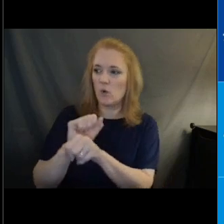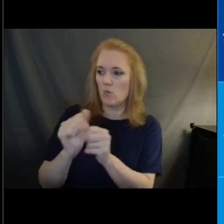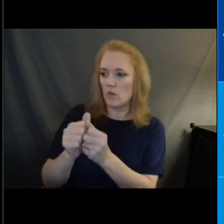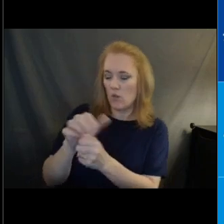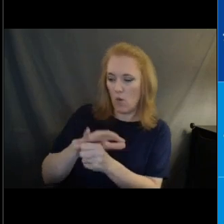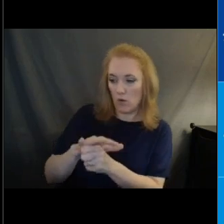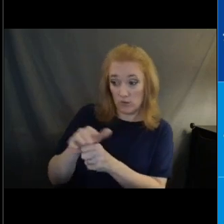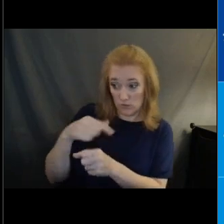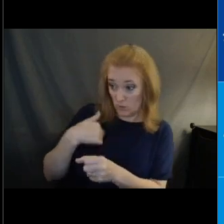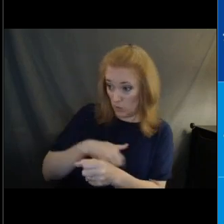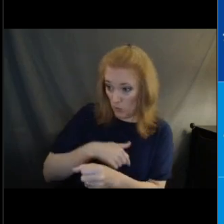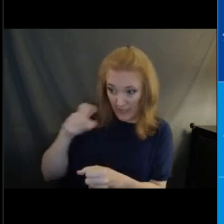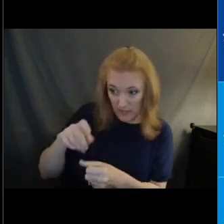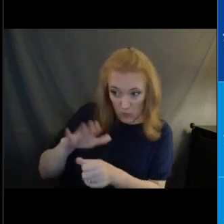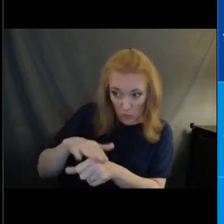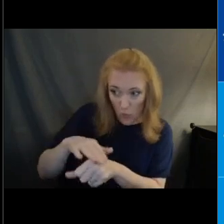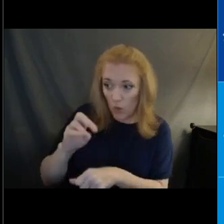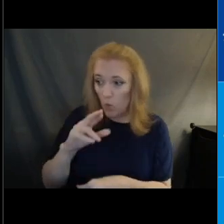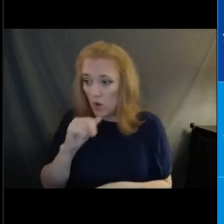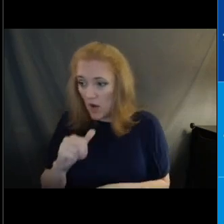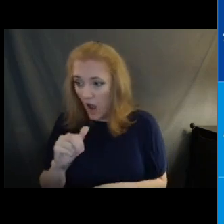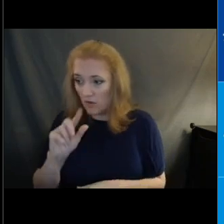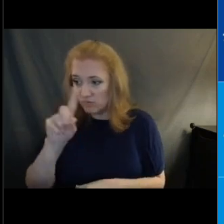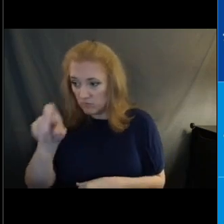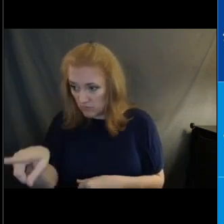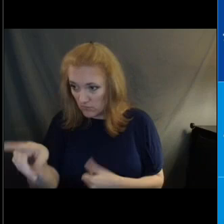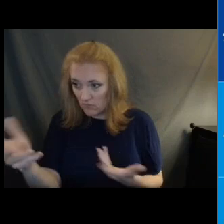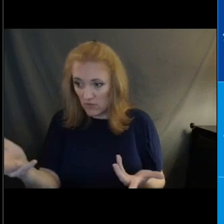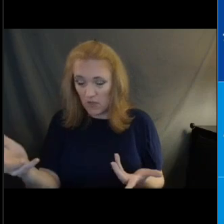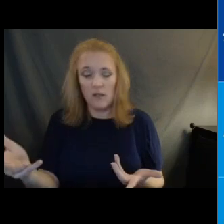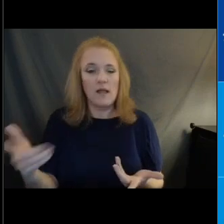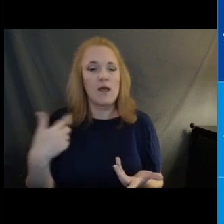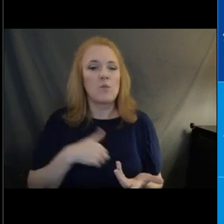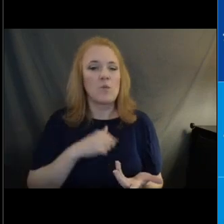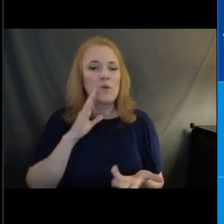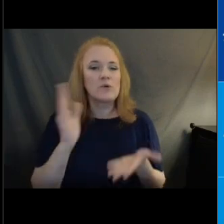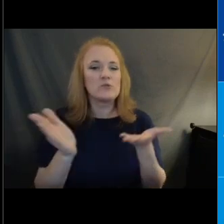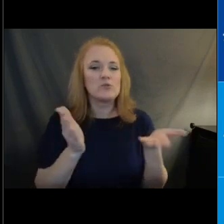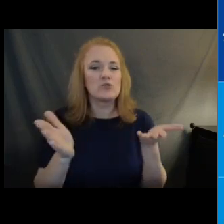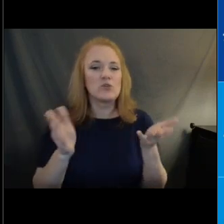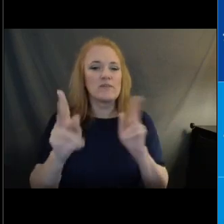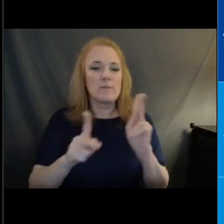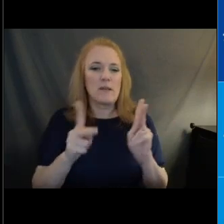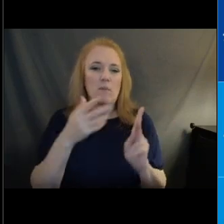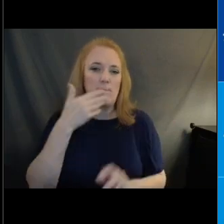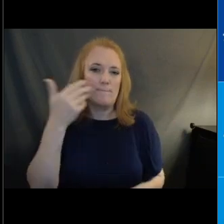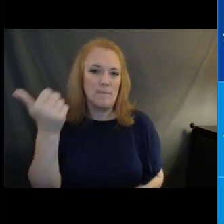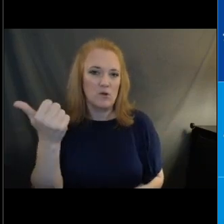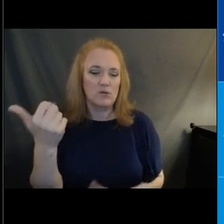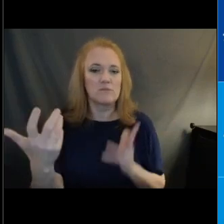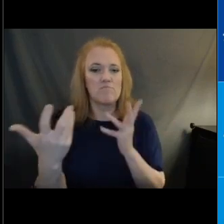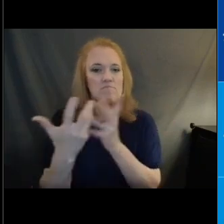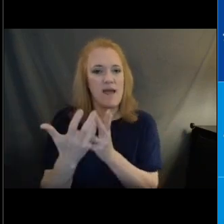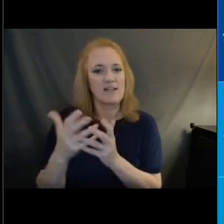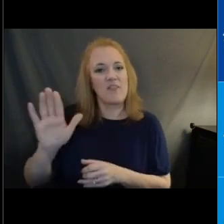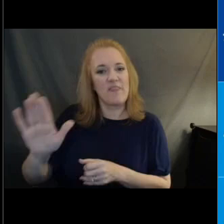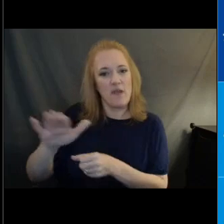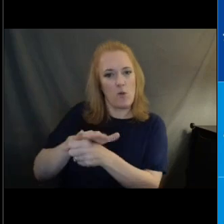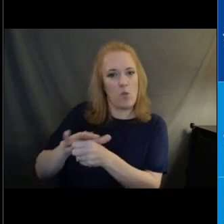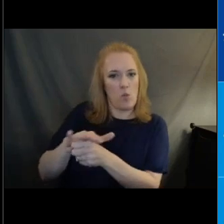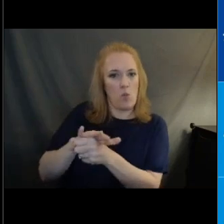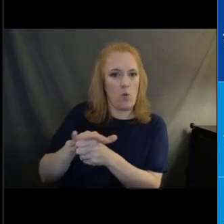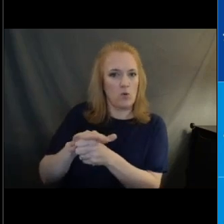that our products that we were issuing, serving the public and were reflective of the impacts.